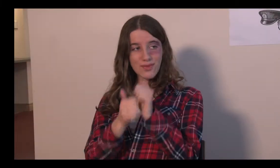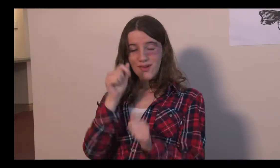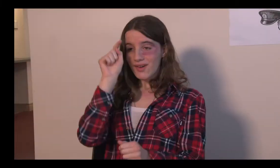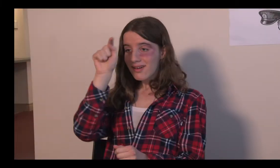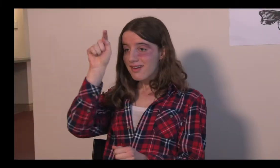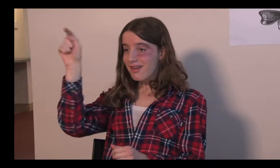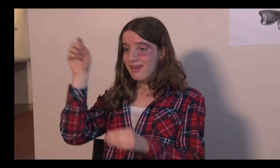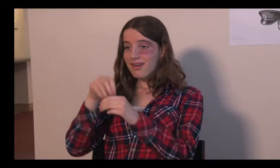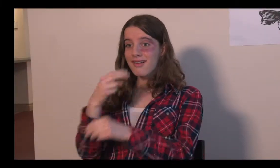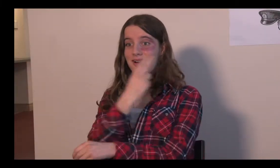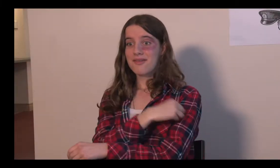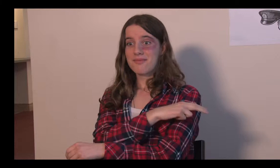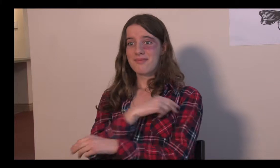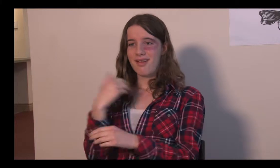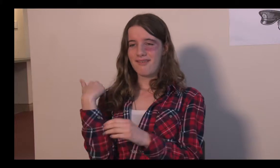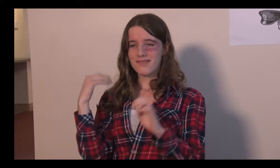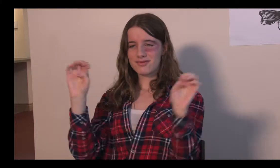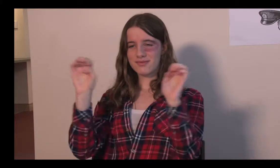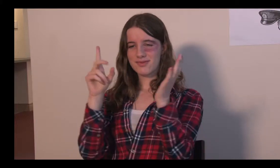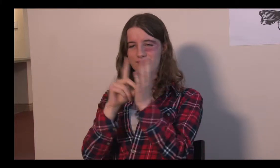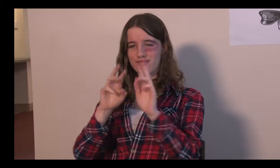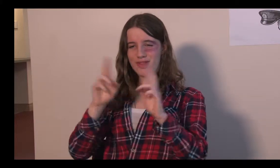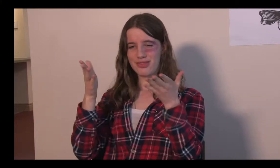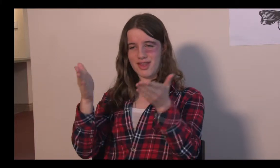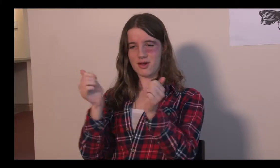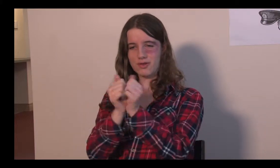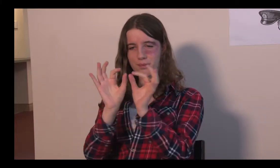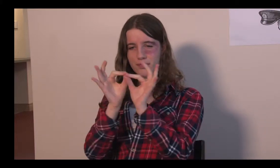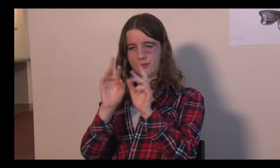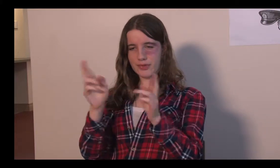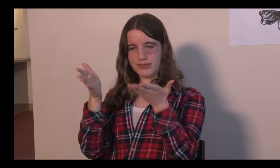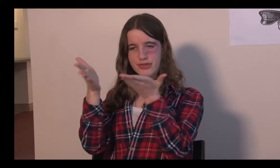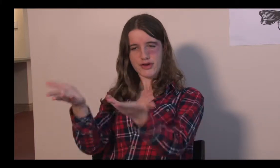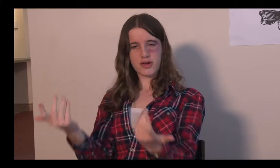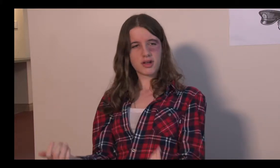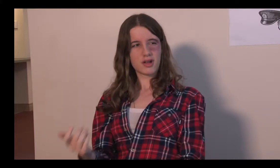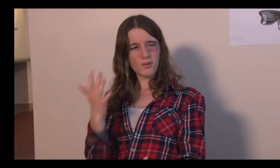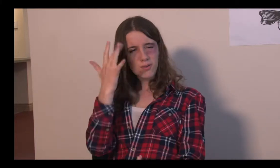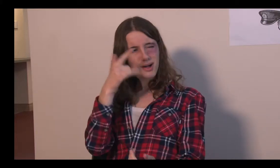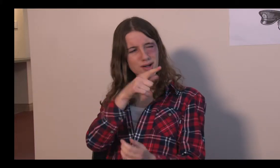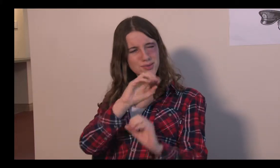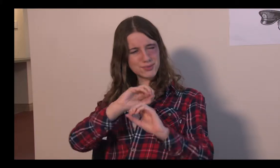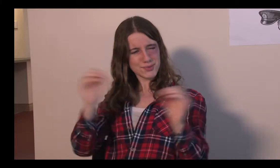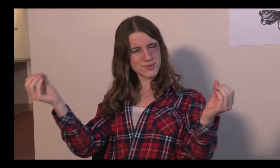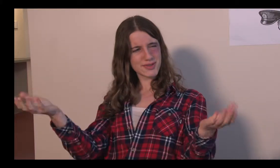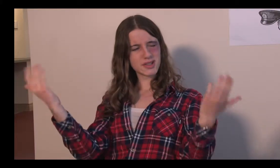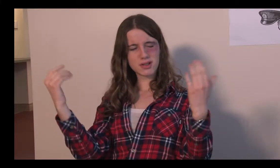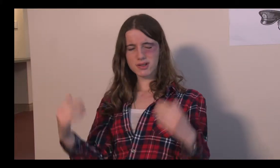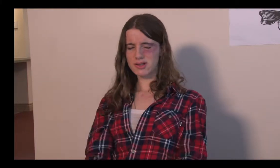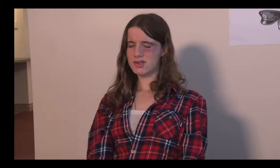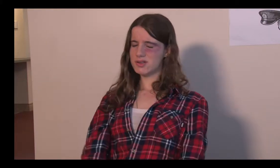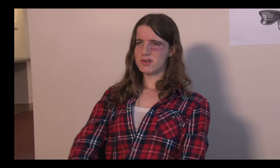Deena: I told the emergency doctor - they had an interpreter at the hospital.